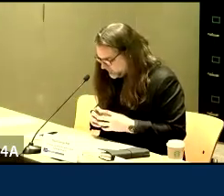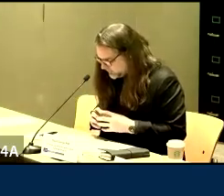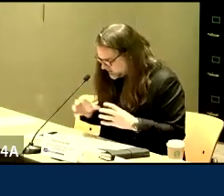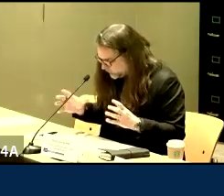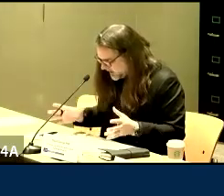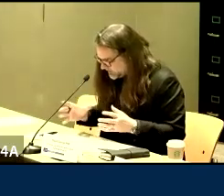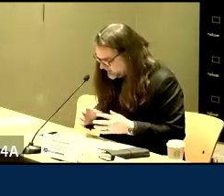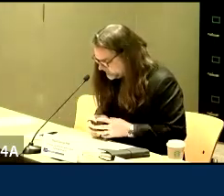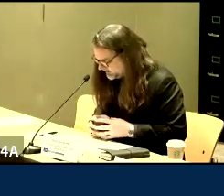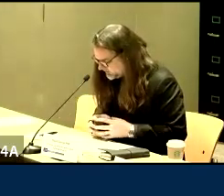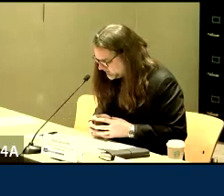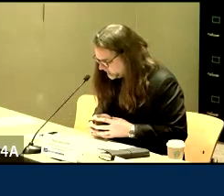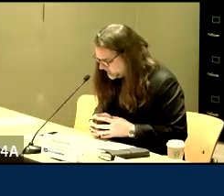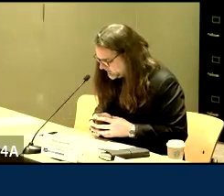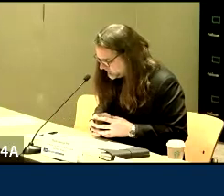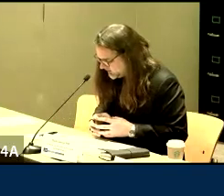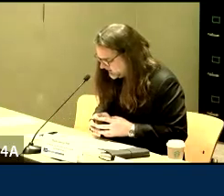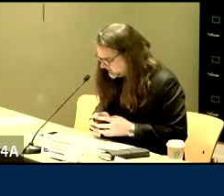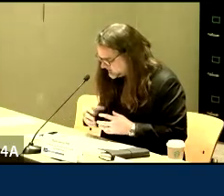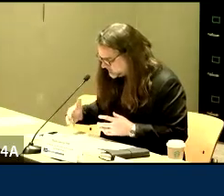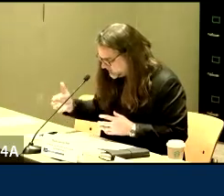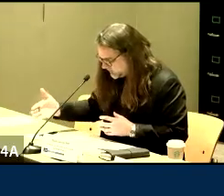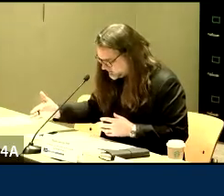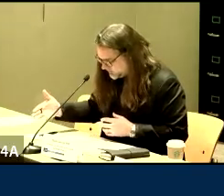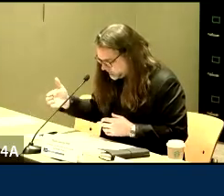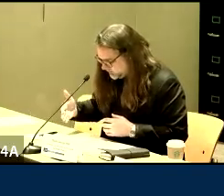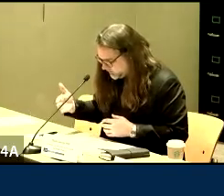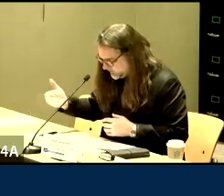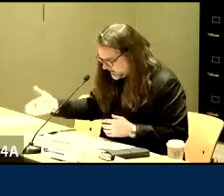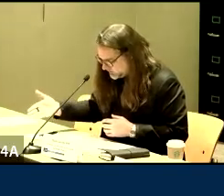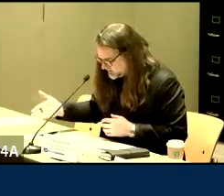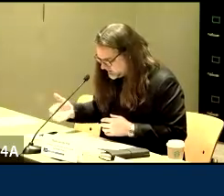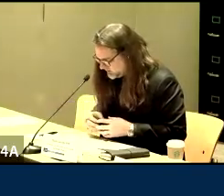By focusing on rapid innovation implementation and systems integration, we will empower CDC